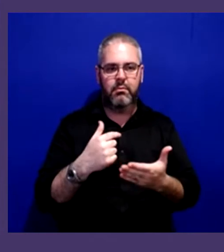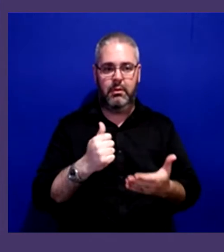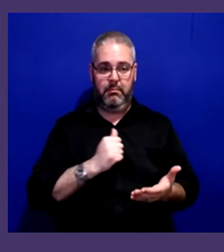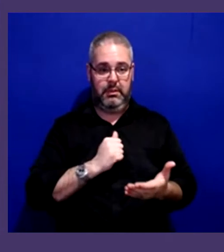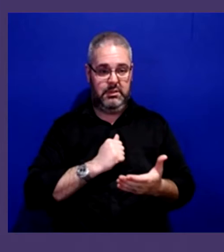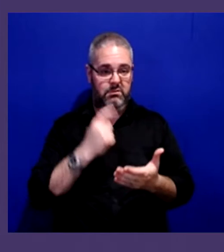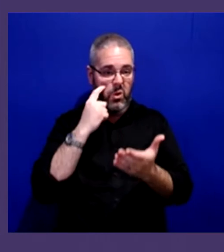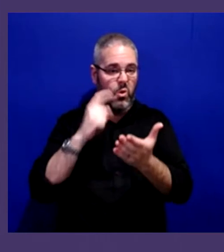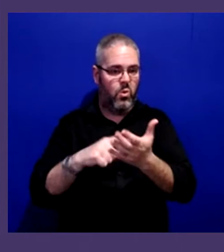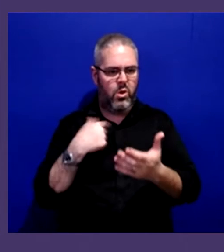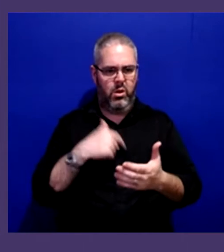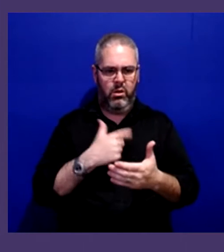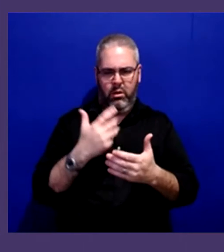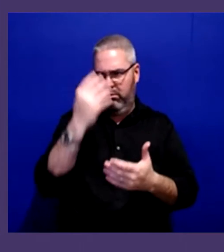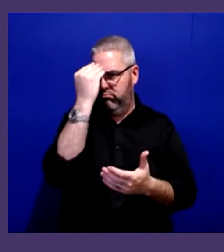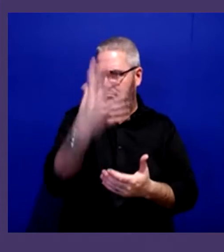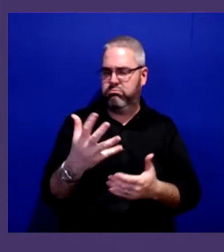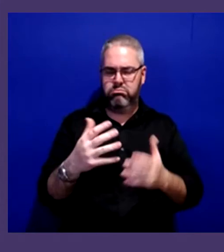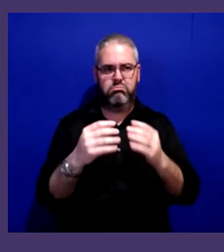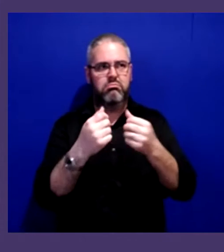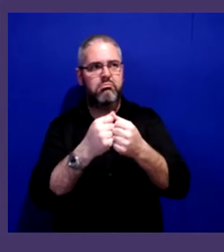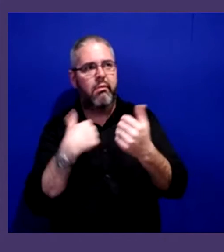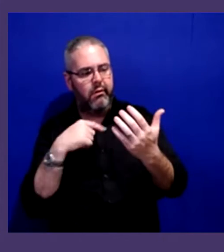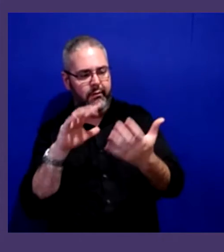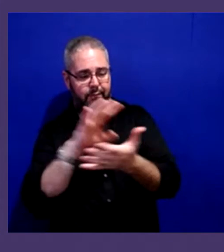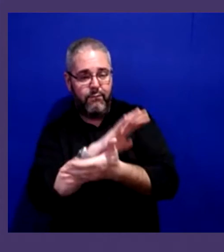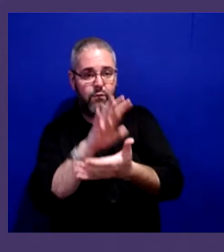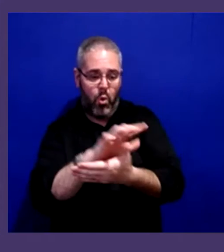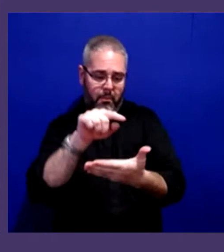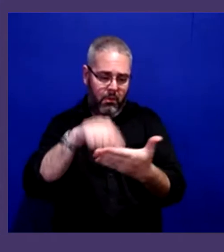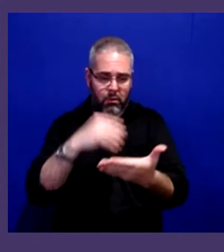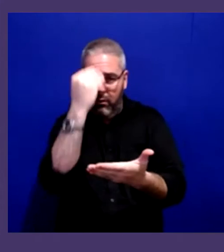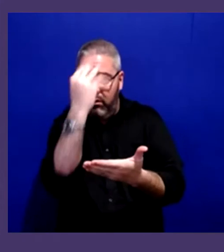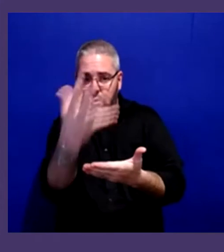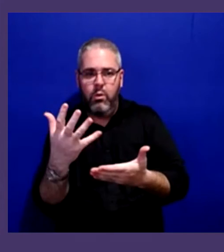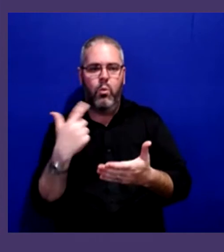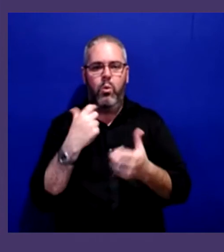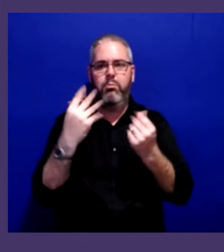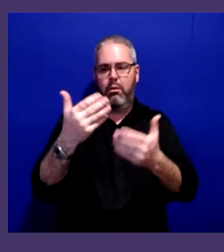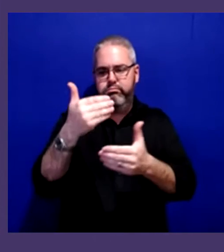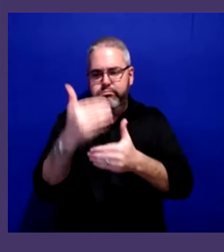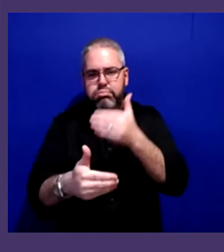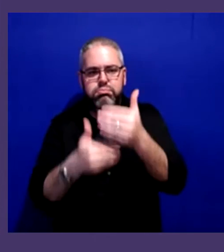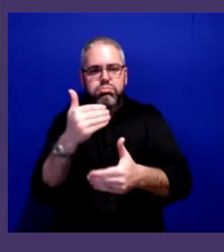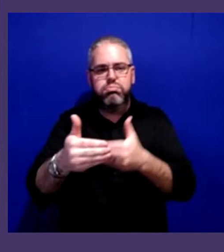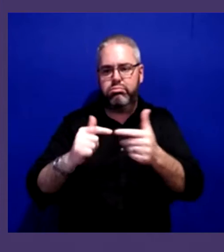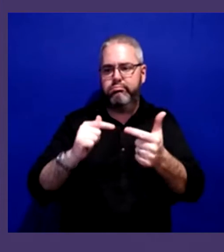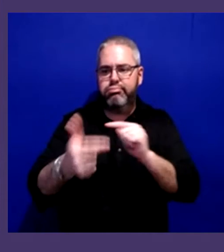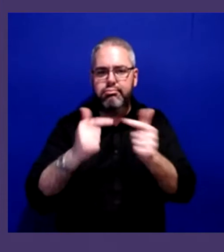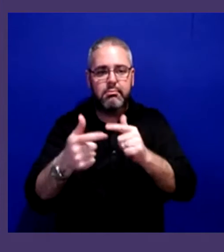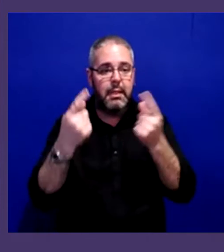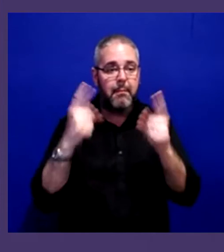especially in forms or multi-step interactions is great. When I say progressive disclosure,